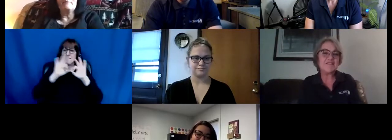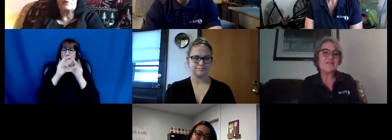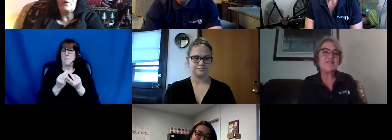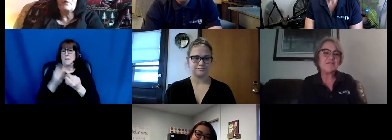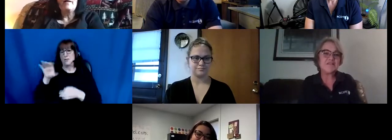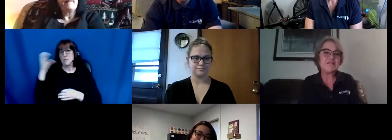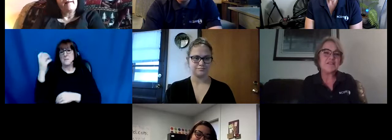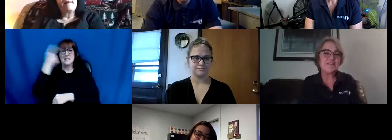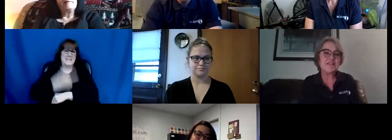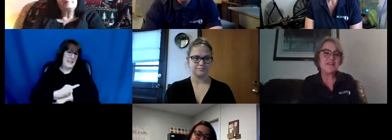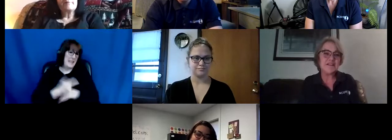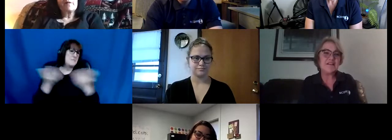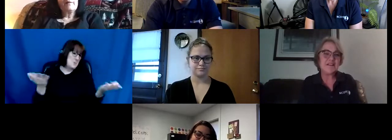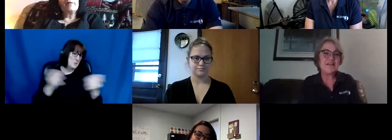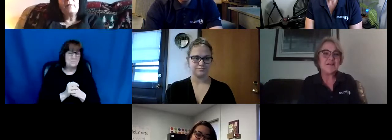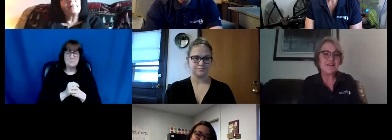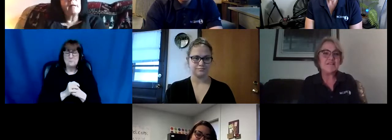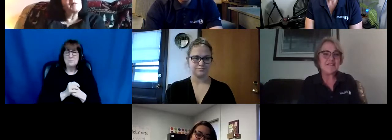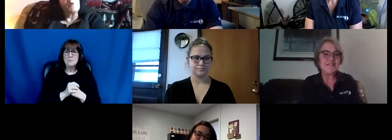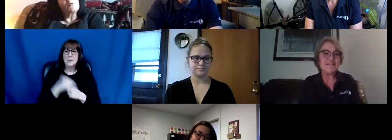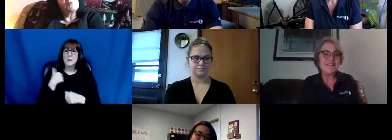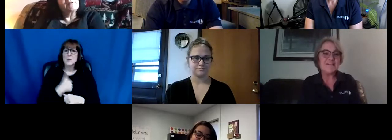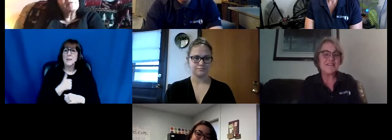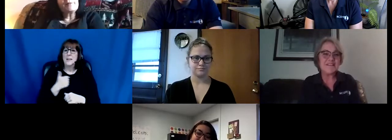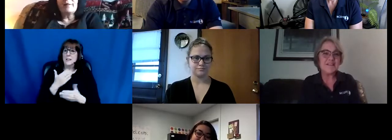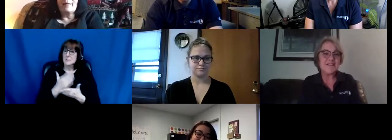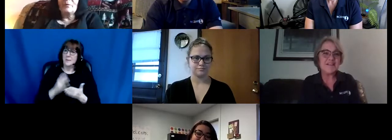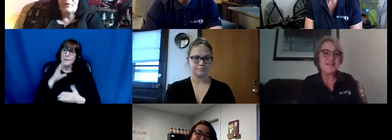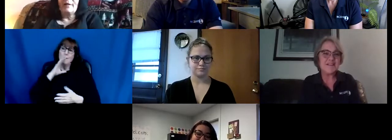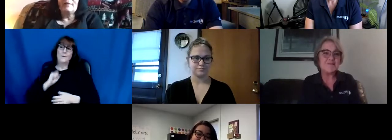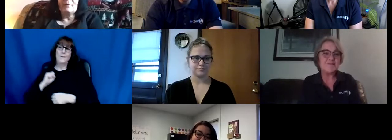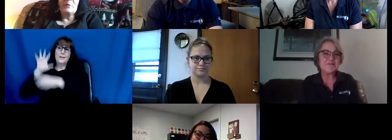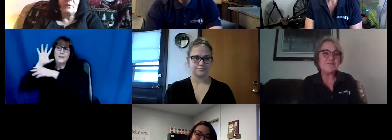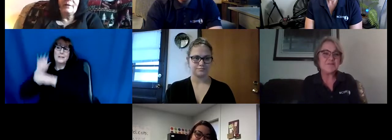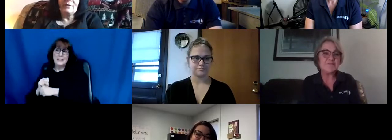so um we've got some old traditions and then we're starting some new traditions.